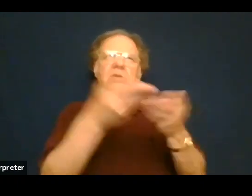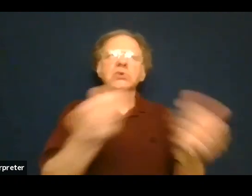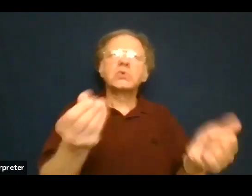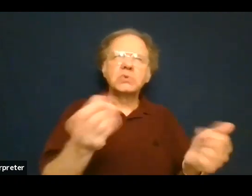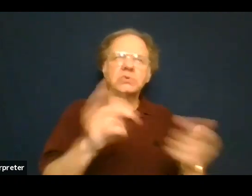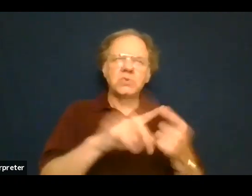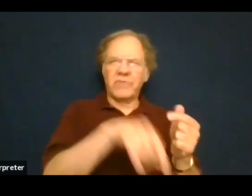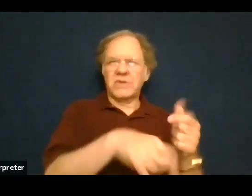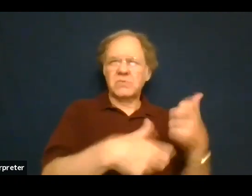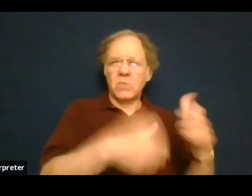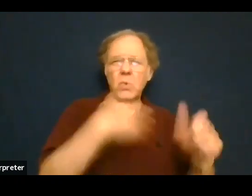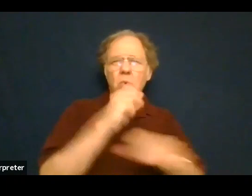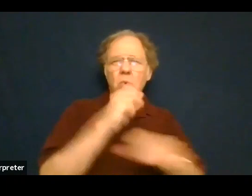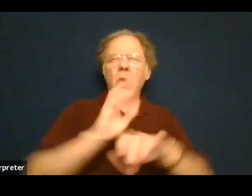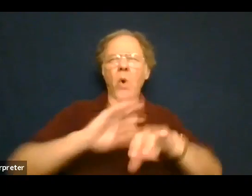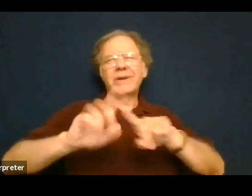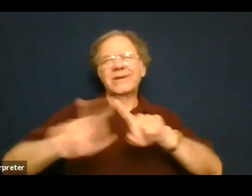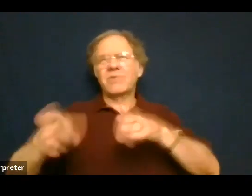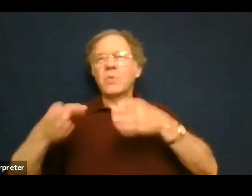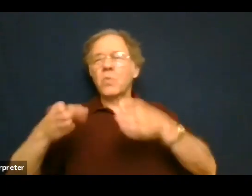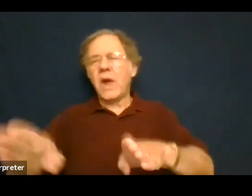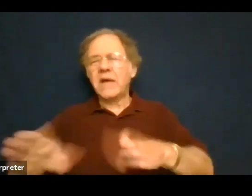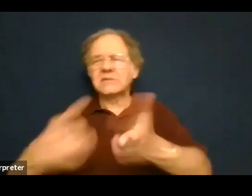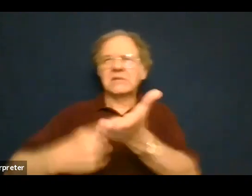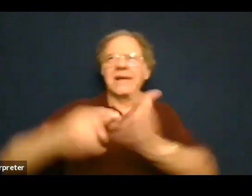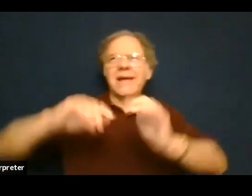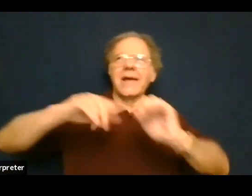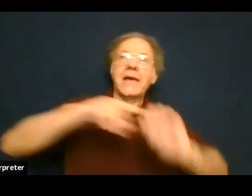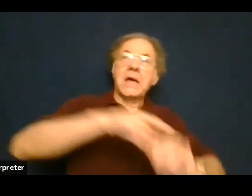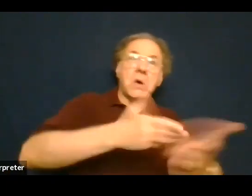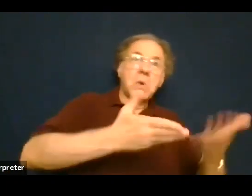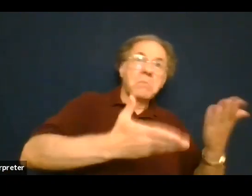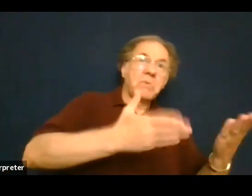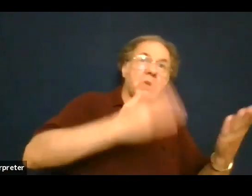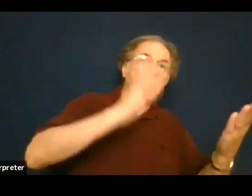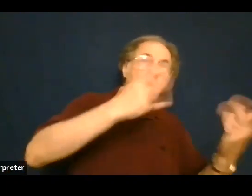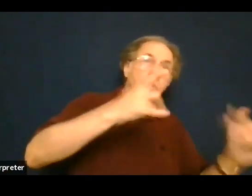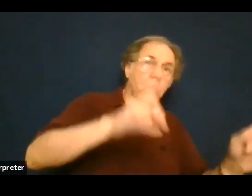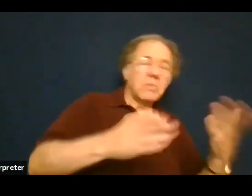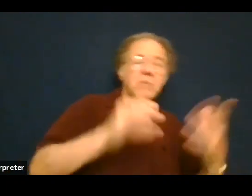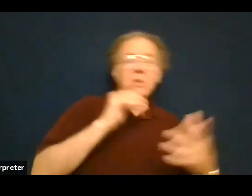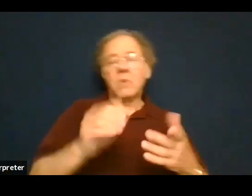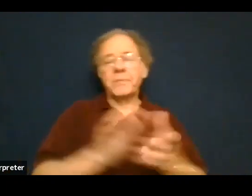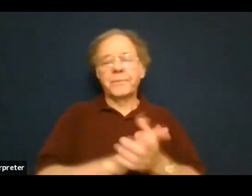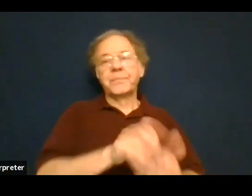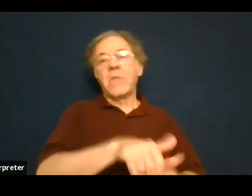and discussing how they may or may not work. Another problem I have to be very honest about this program